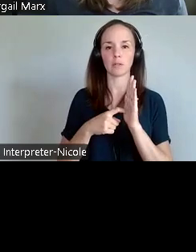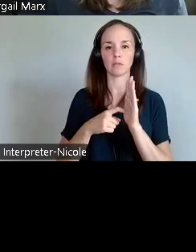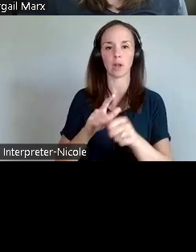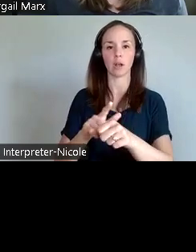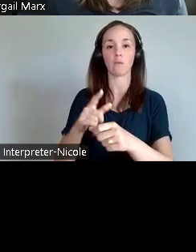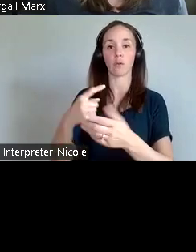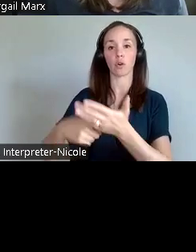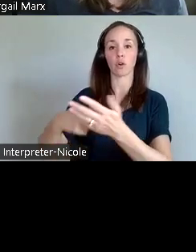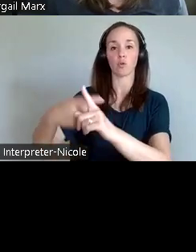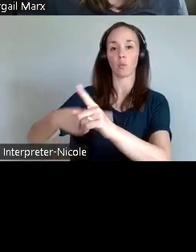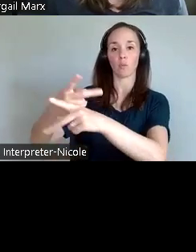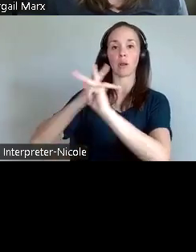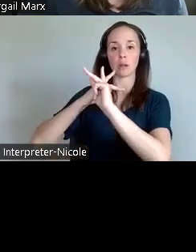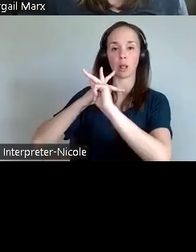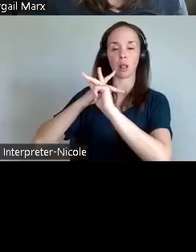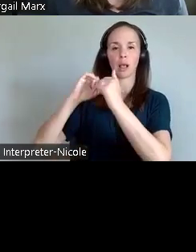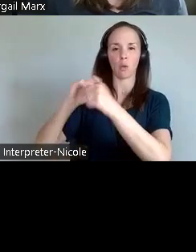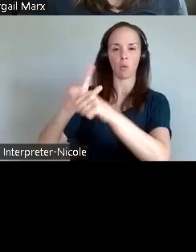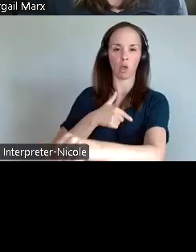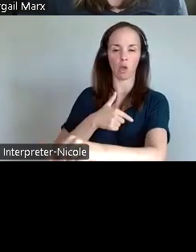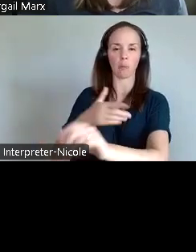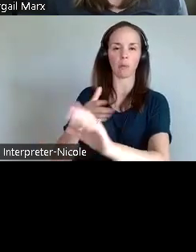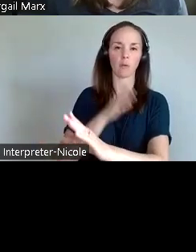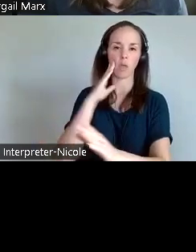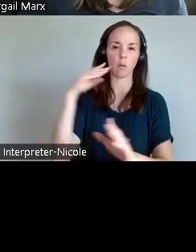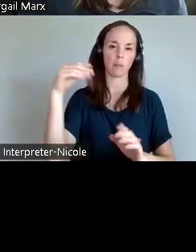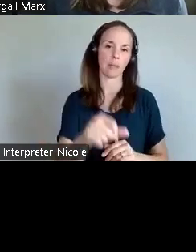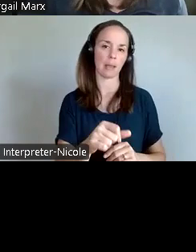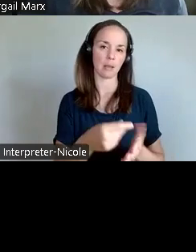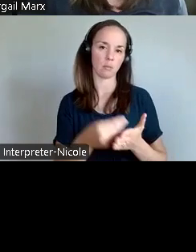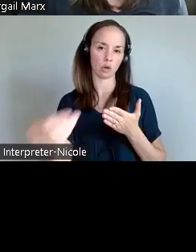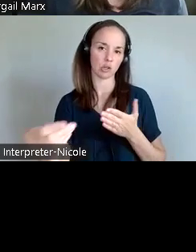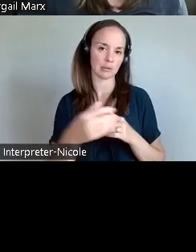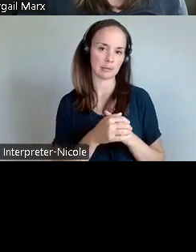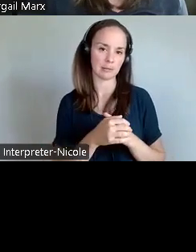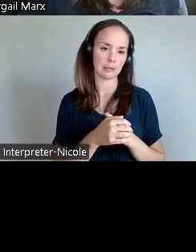might need to be in order to cover a system. So those are really individual to your company